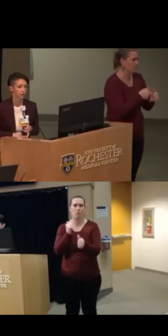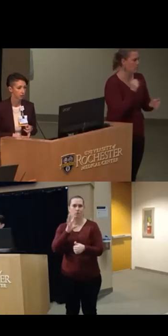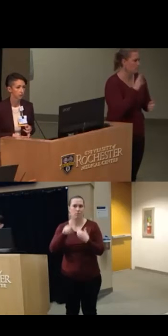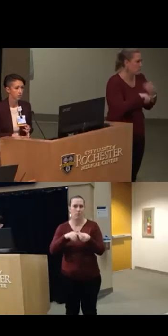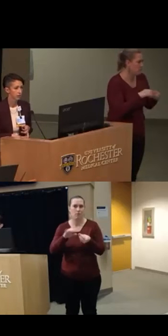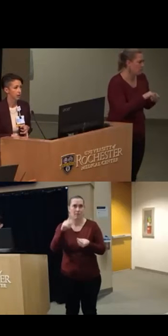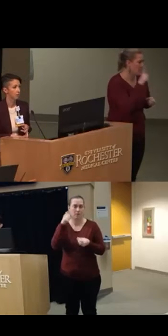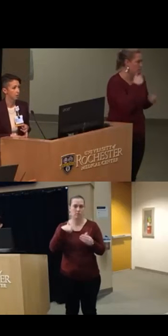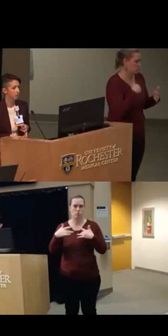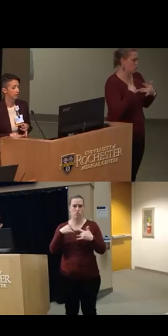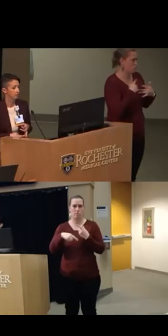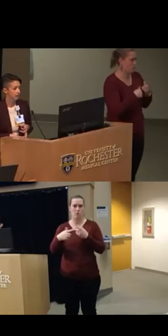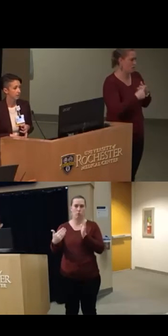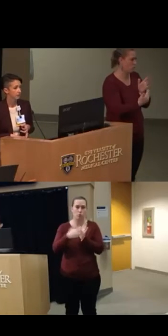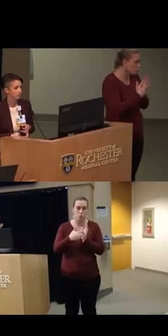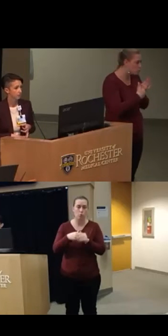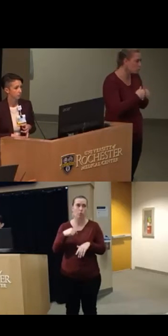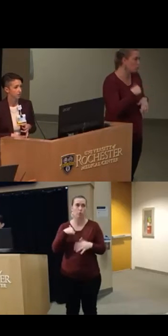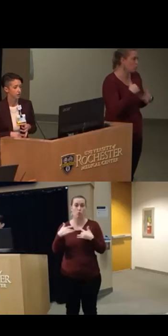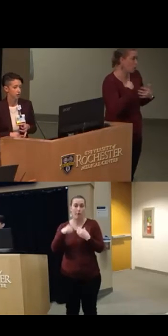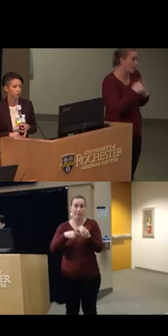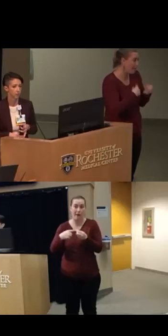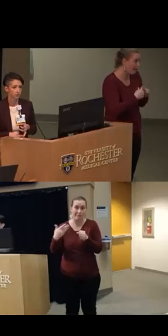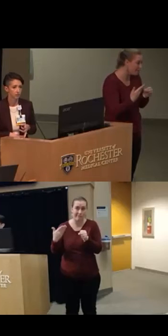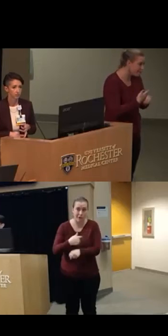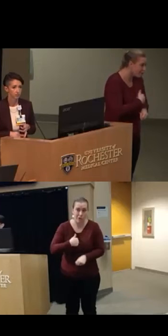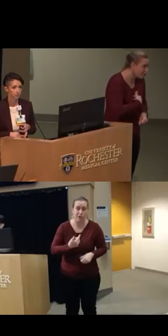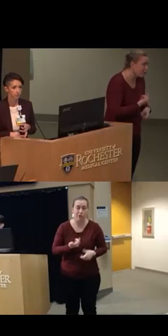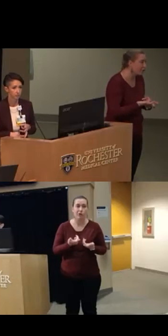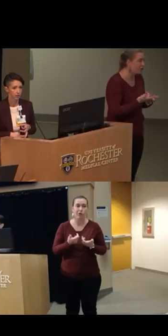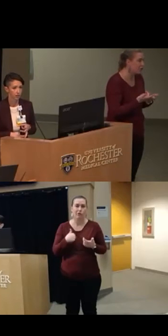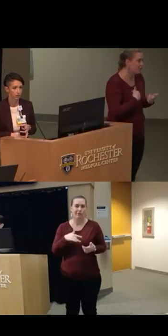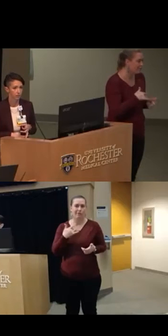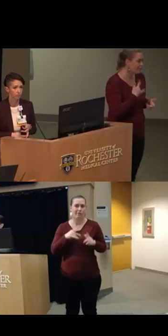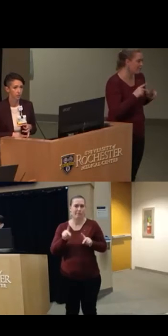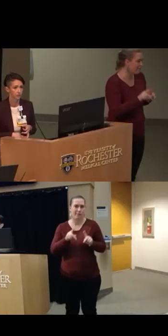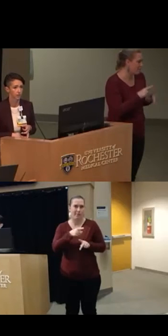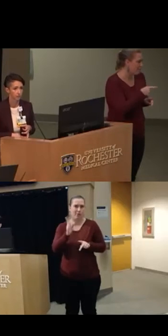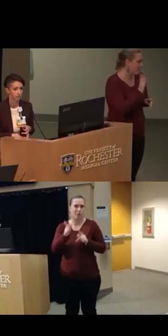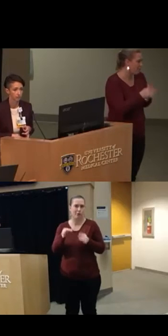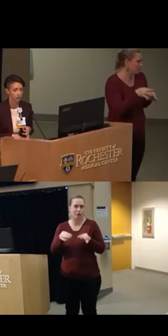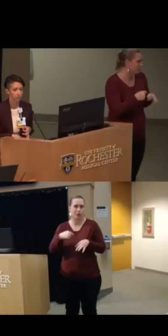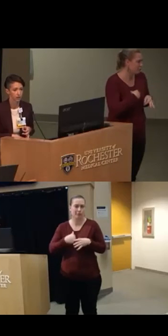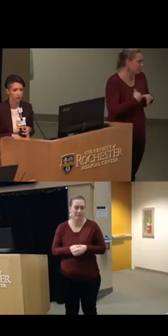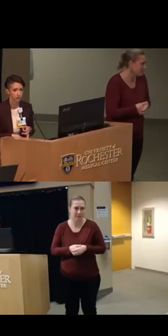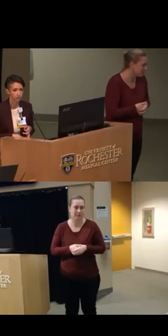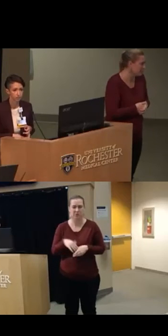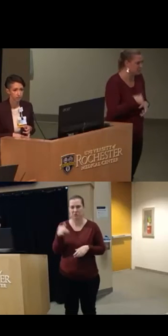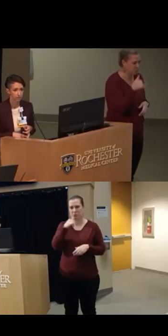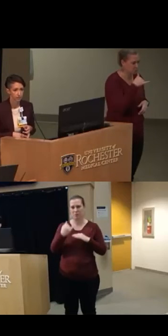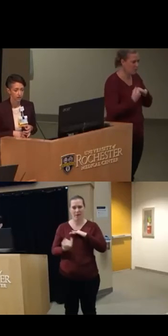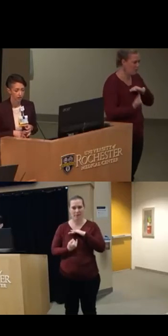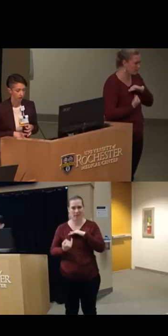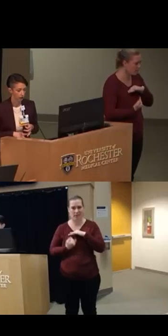get sued I'm worried I'm going to get fired people are judging me right deeply isolating experience